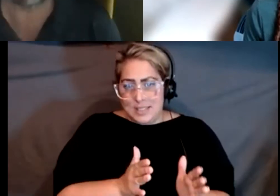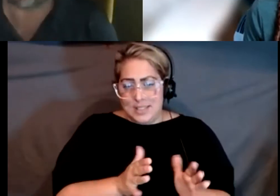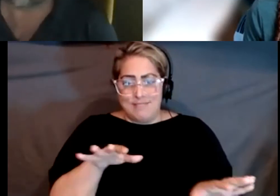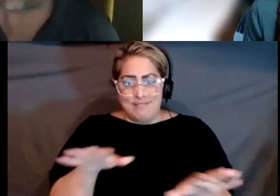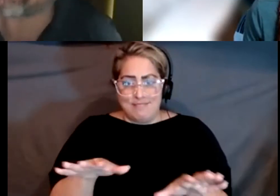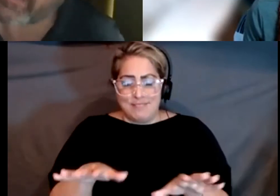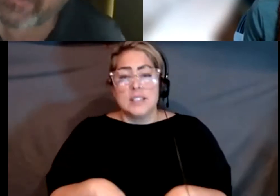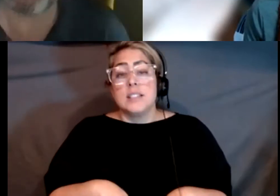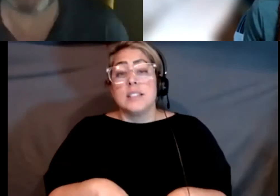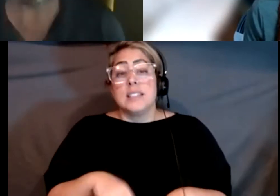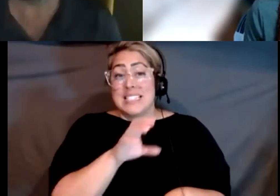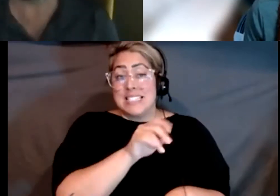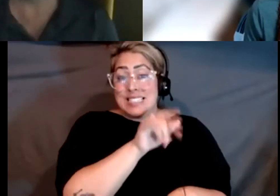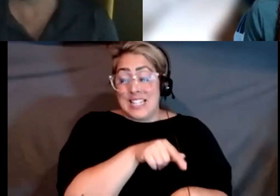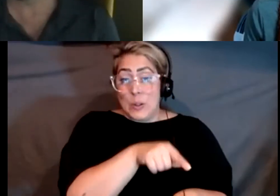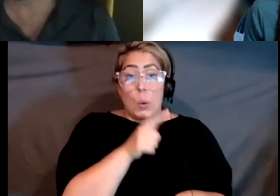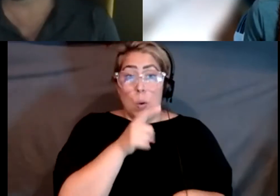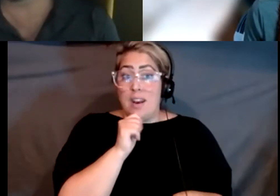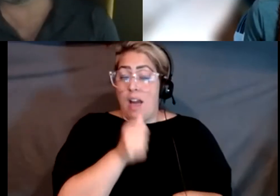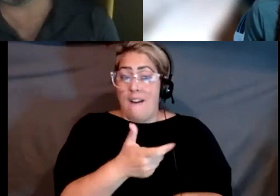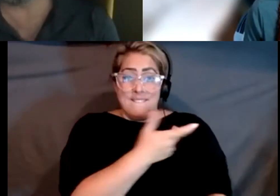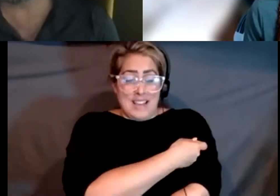Could opt for testing.